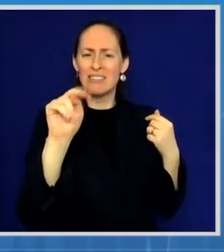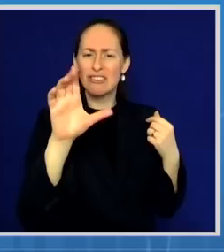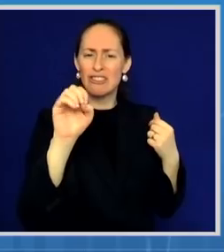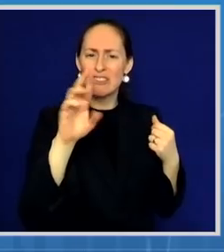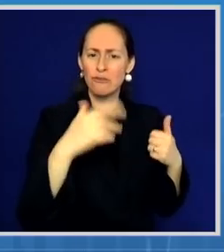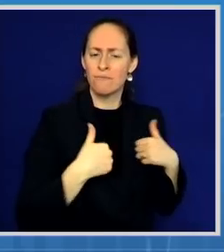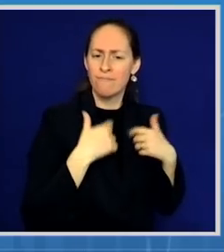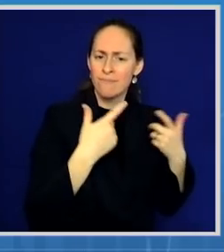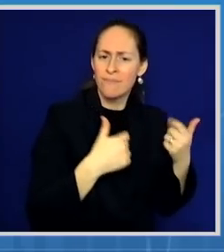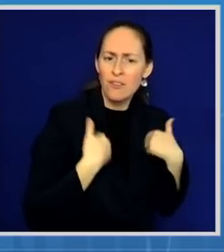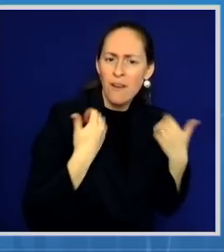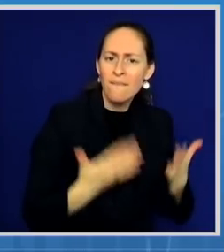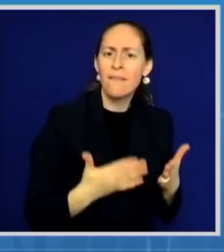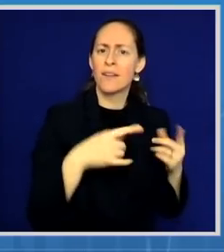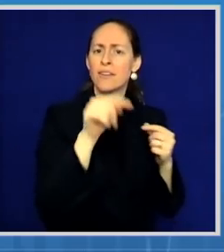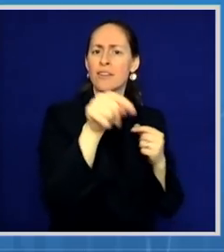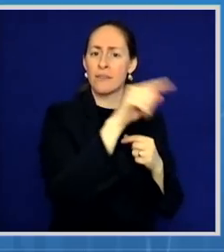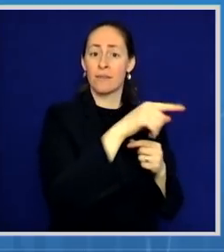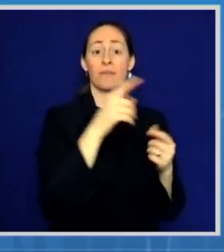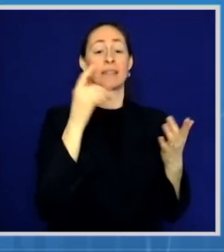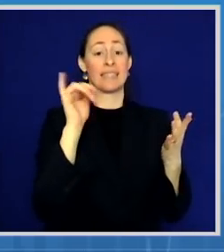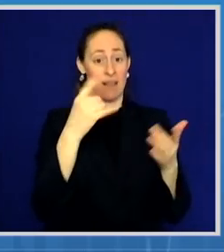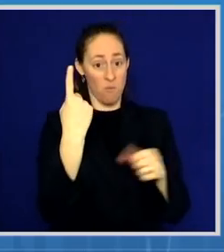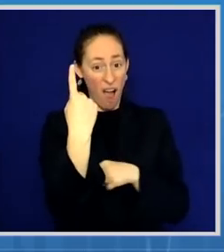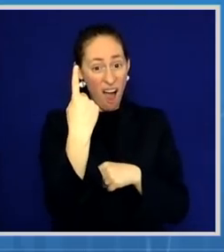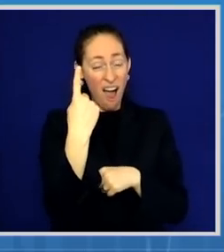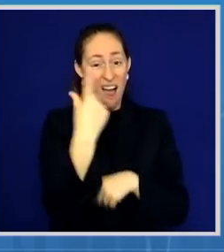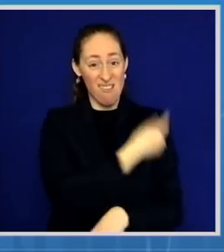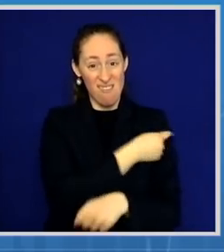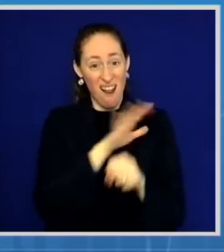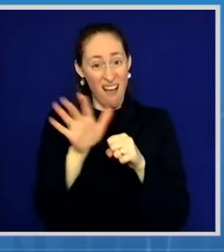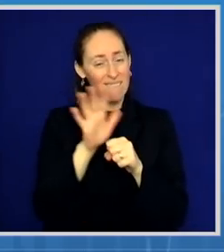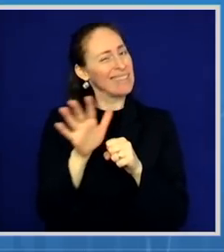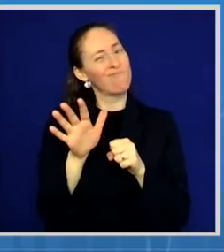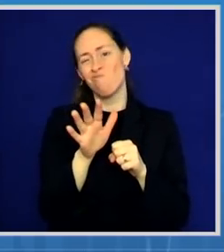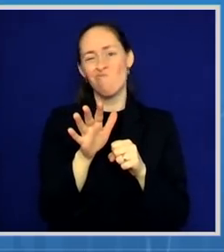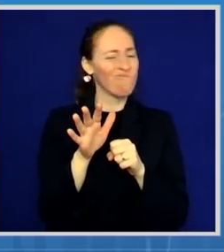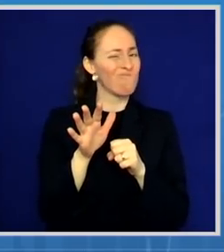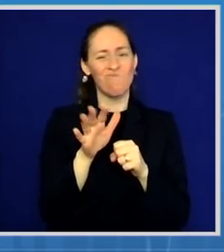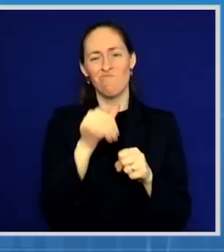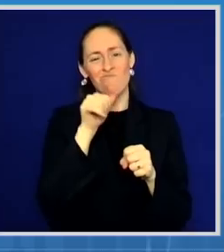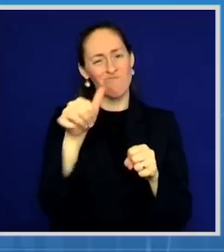This becomes really important because organ transplant, particularly individuals